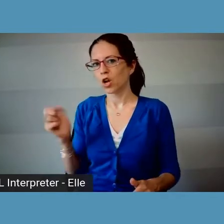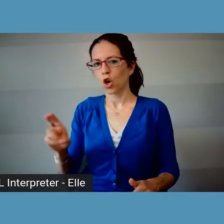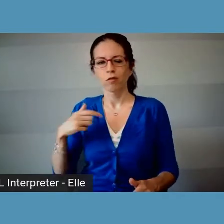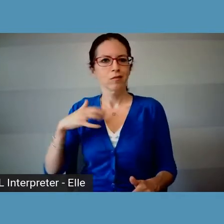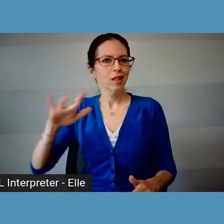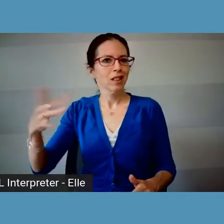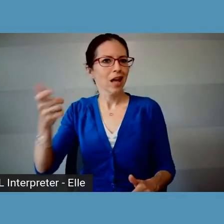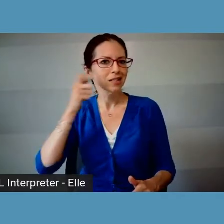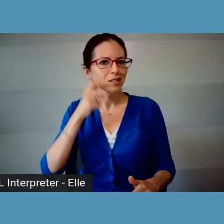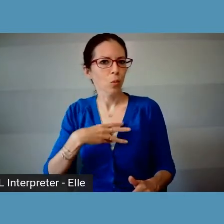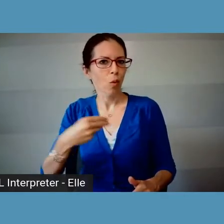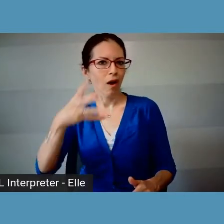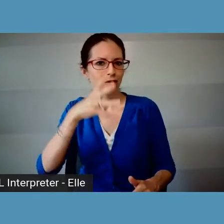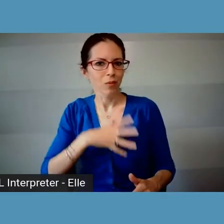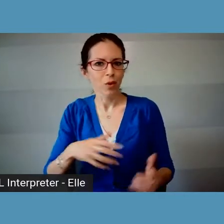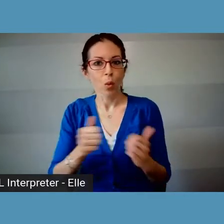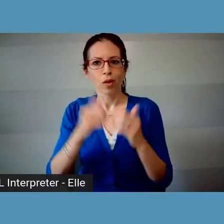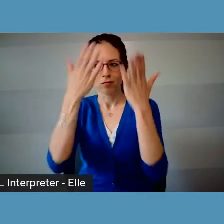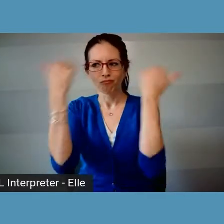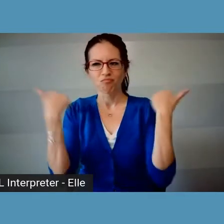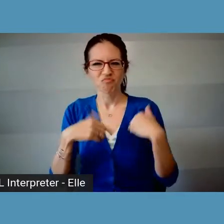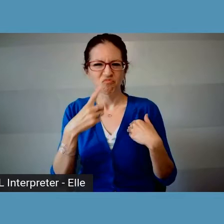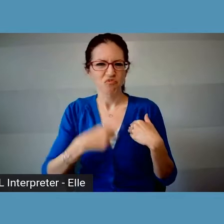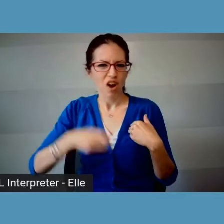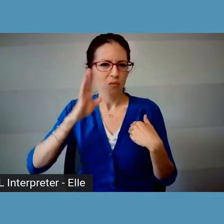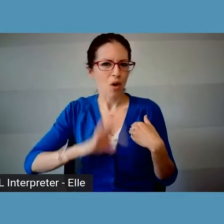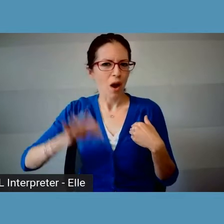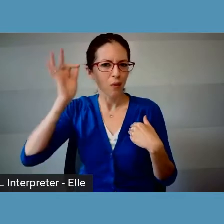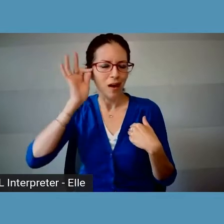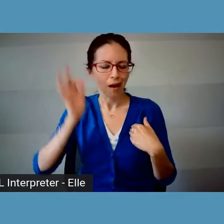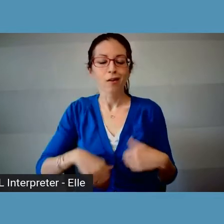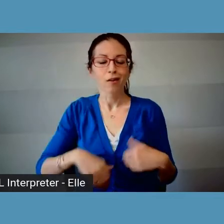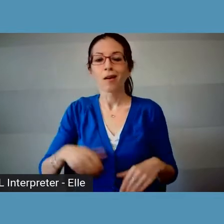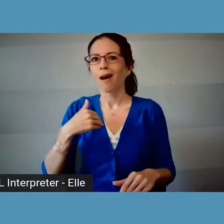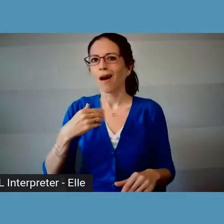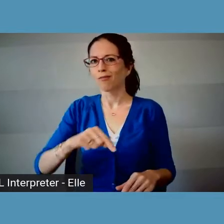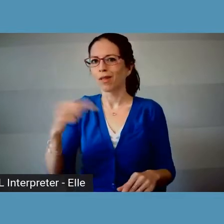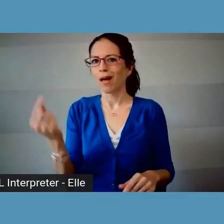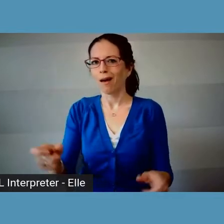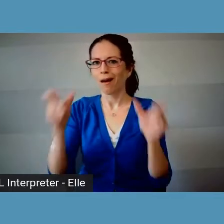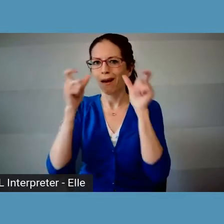hair and I'm wearing black rimmed glasses that are often referred to as cat eye style